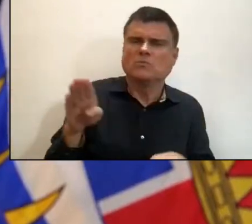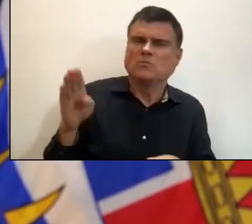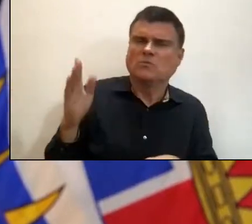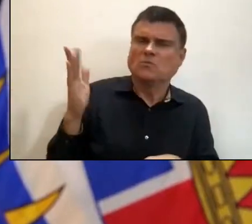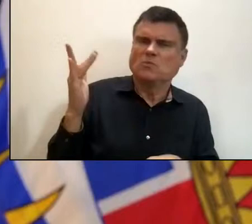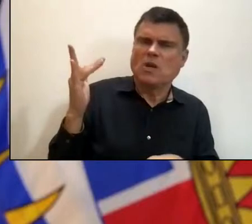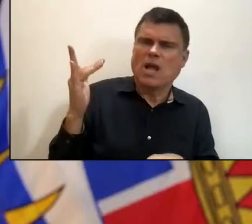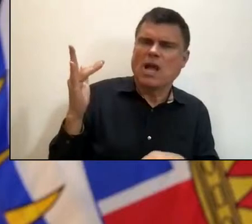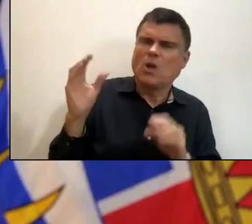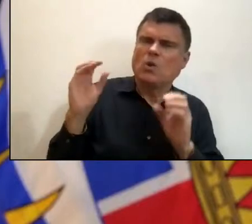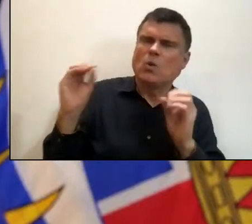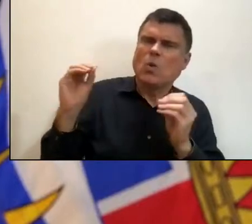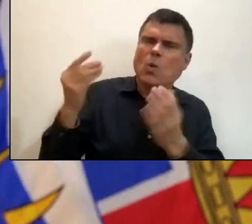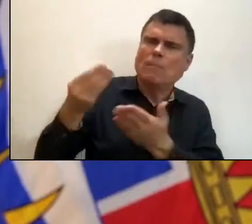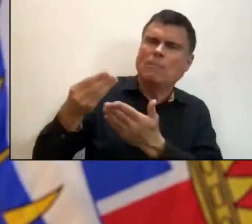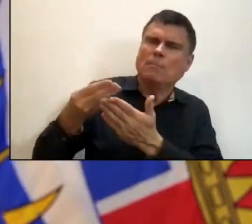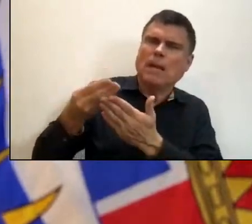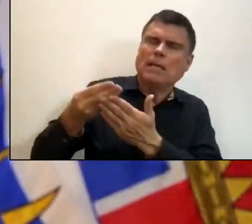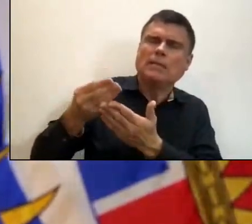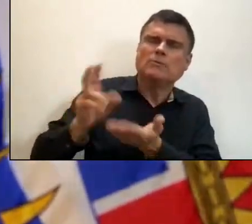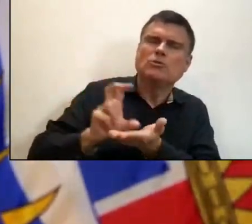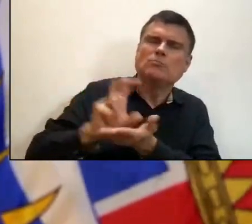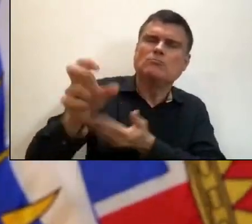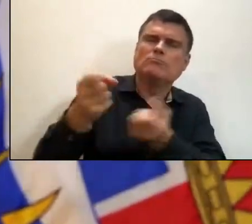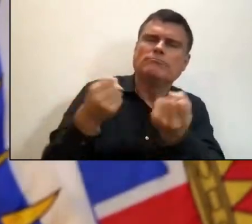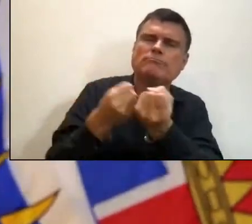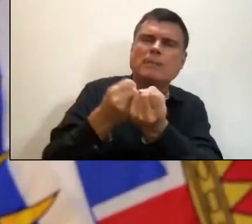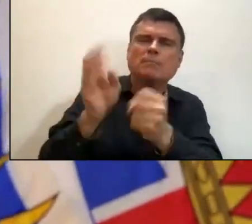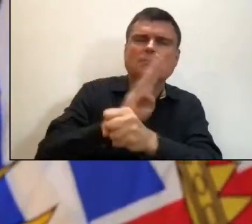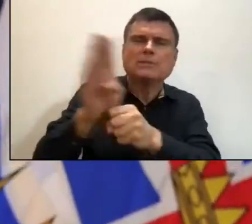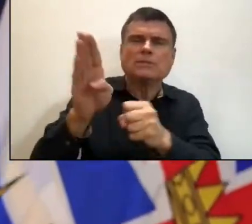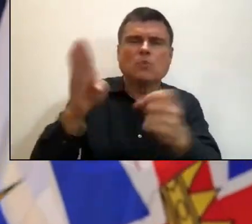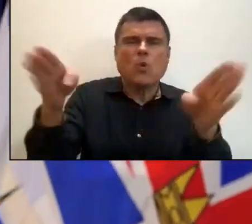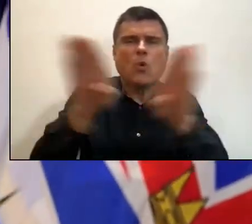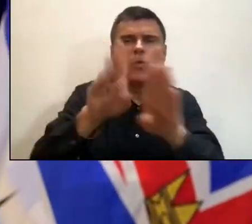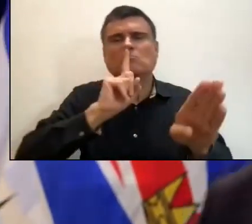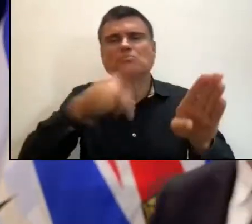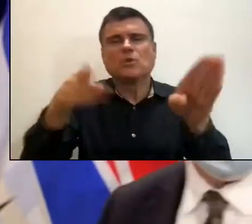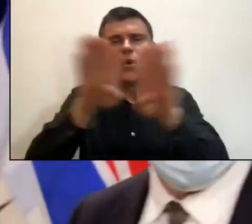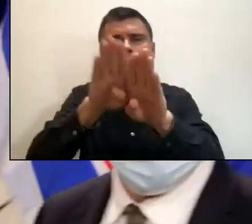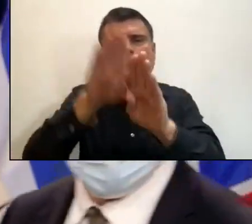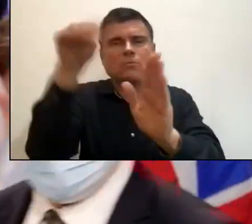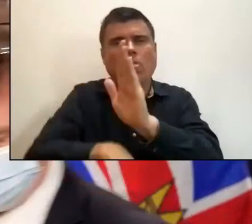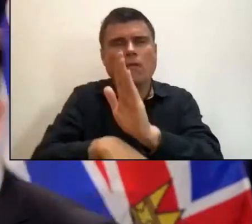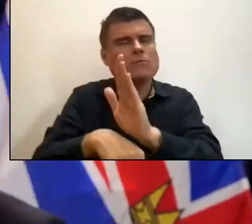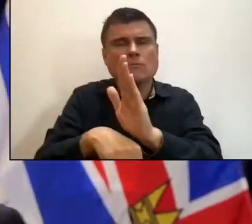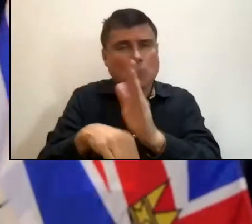I know that is something that minister farnworth.